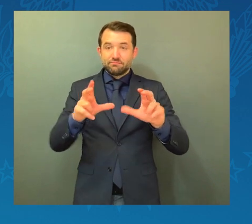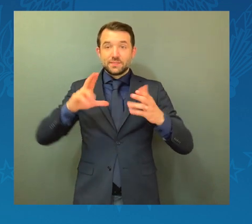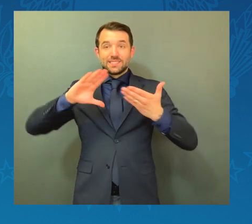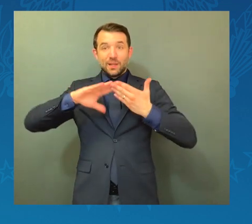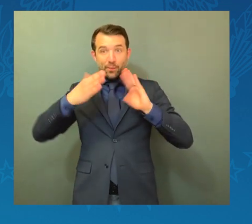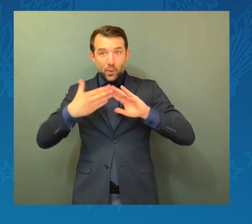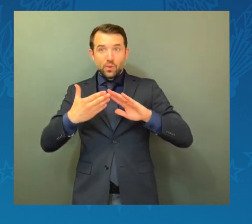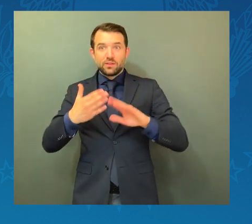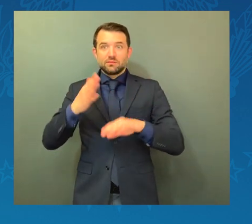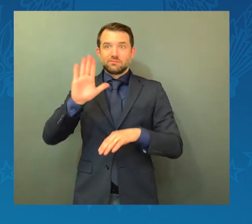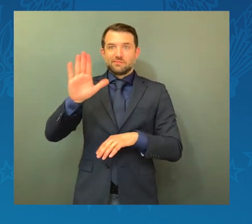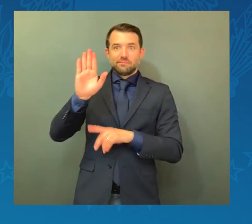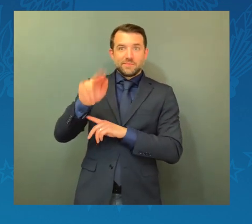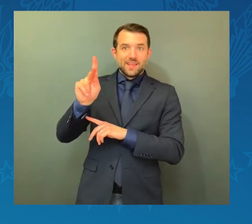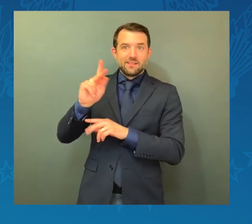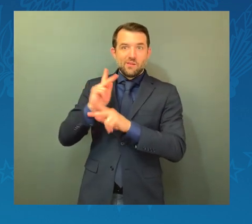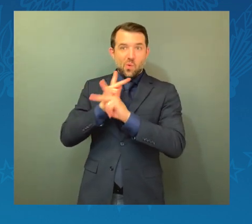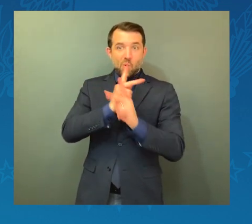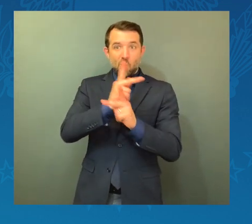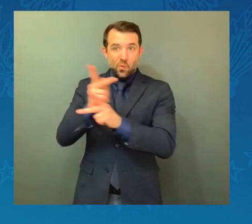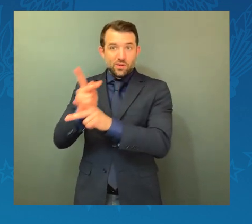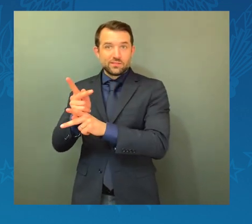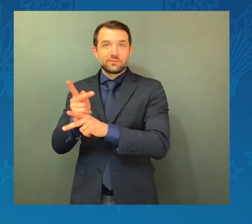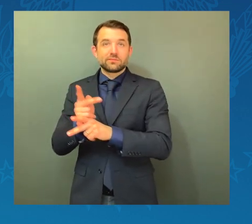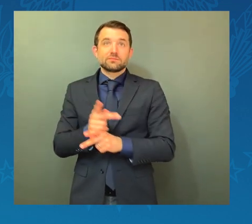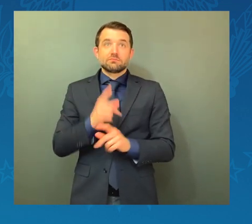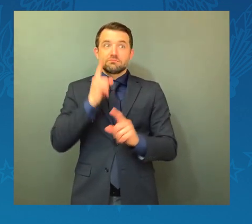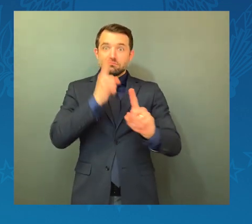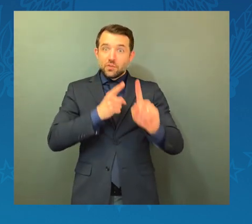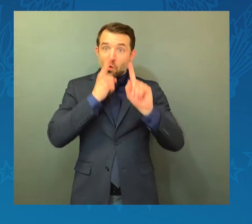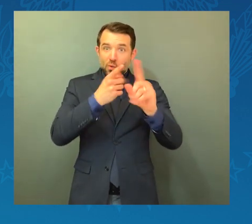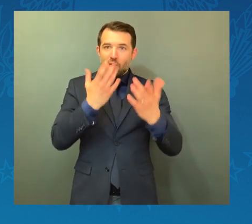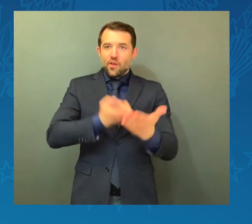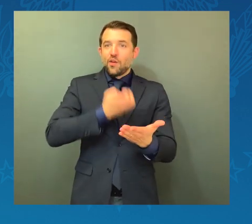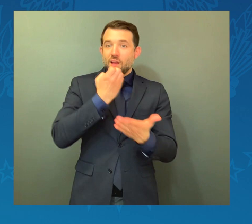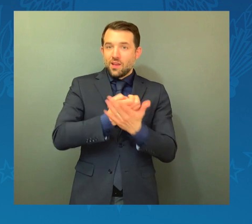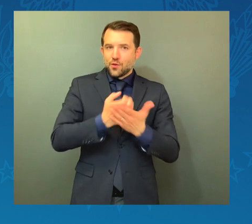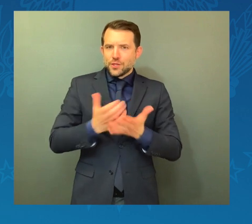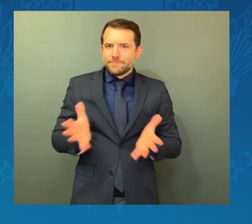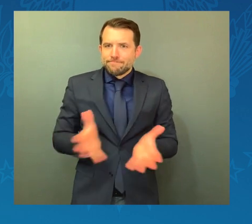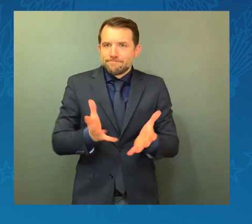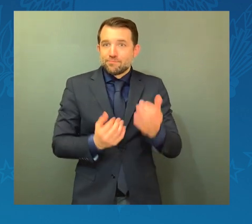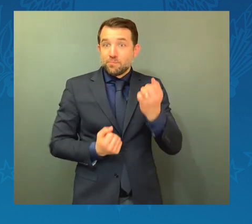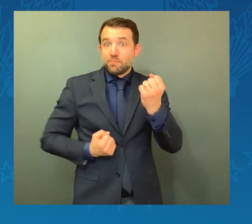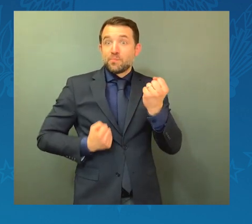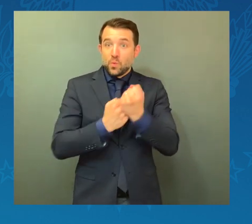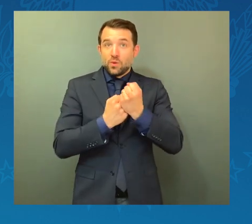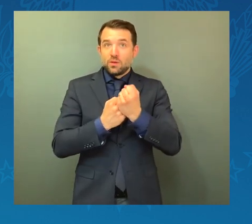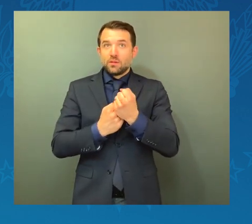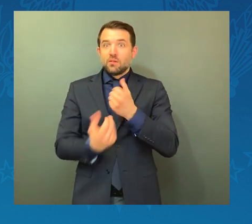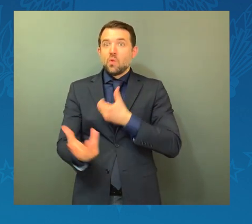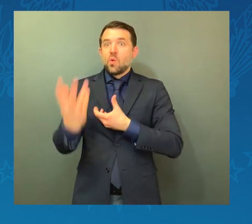to build an economy that includes everyone. And that is why we will keep working